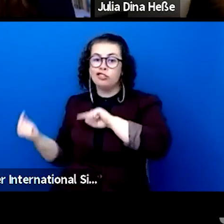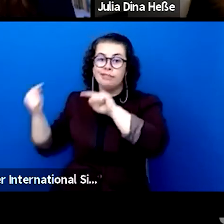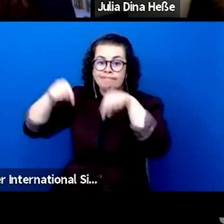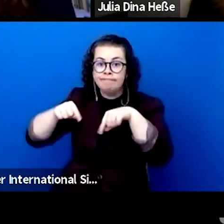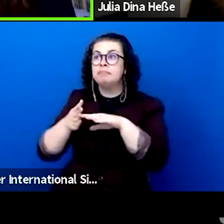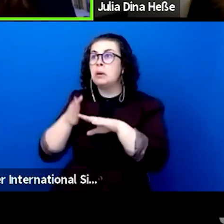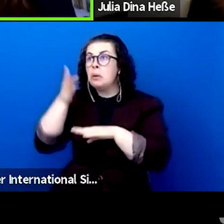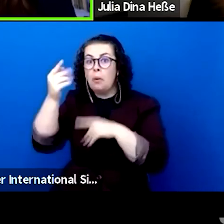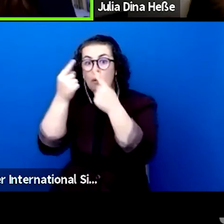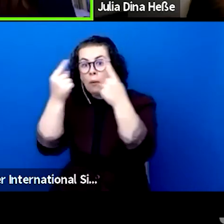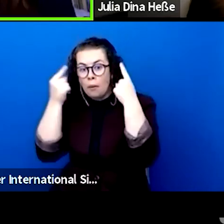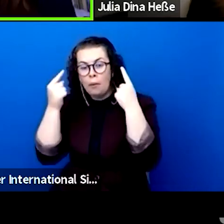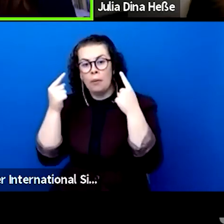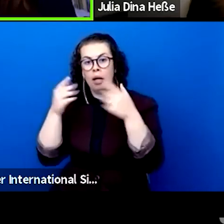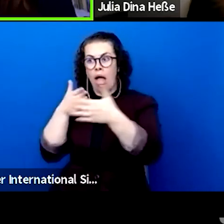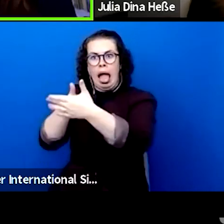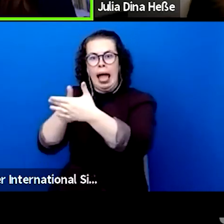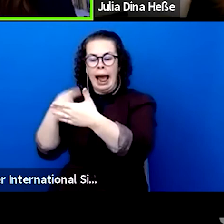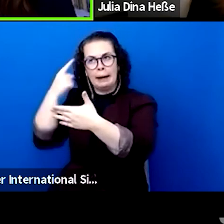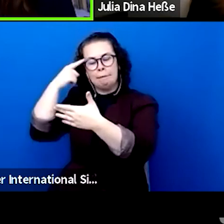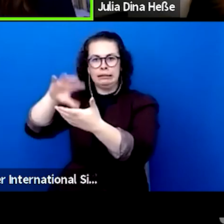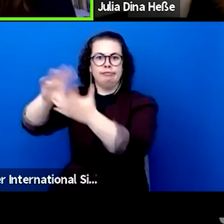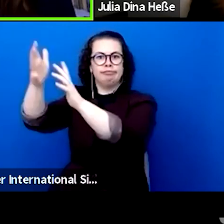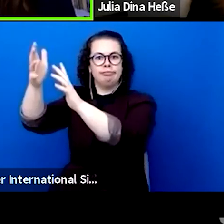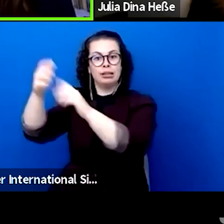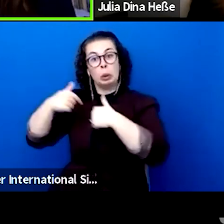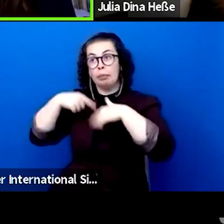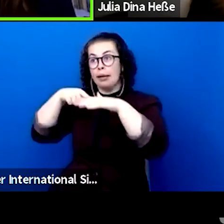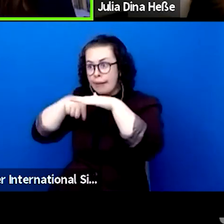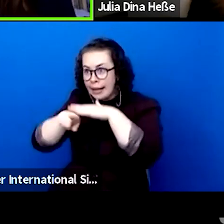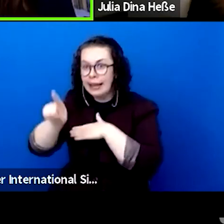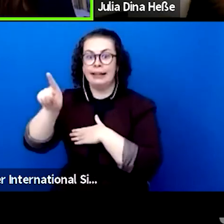Yeah but I think also not being afraid to work in a multilingual context where